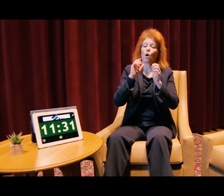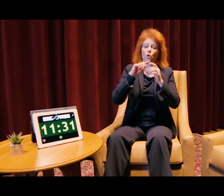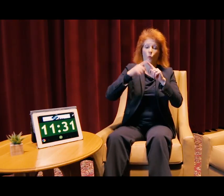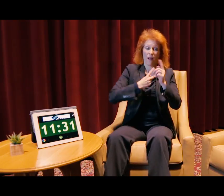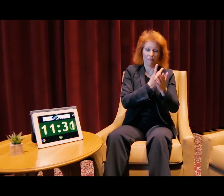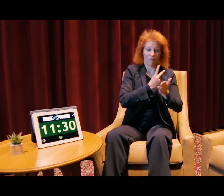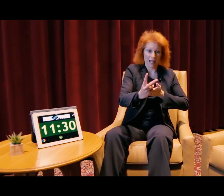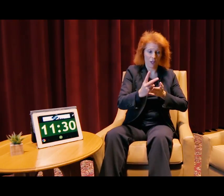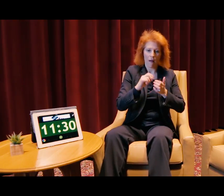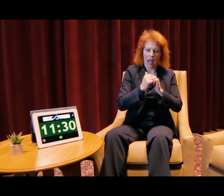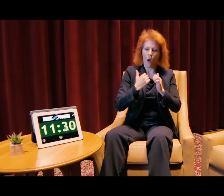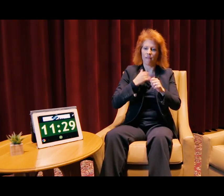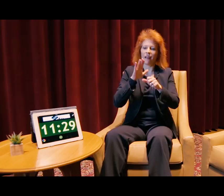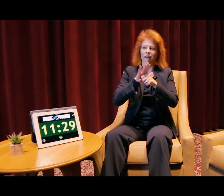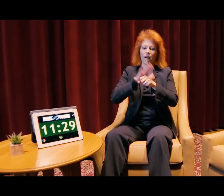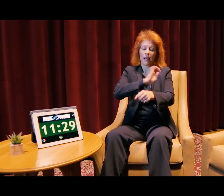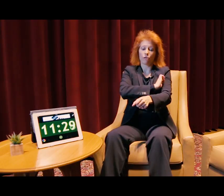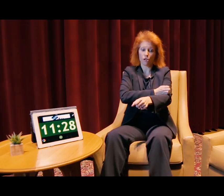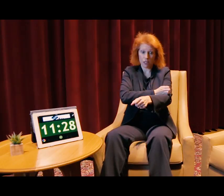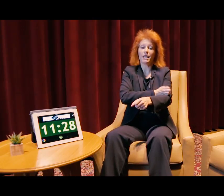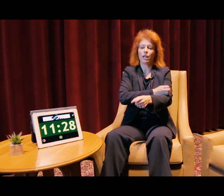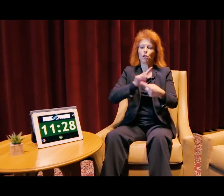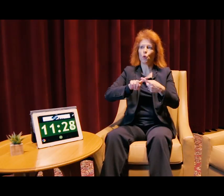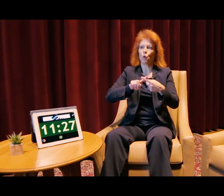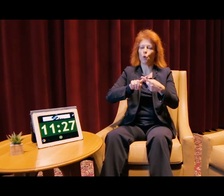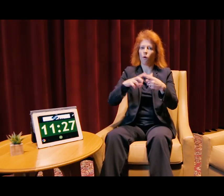that I have enough energy left to be resilient?